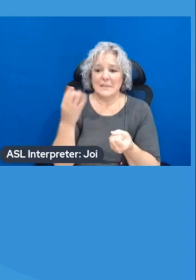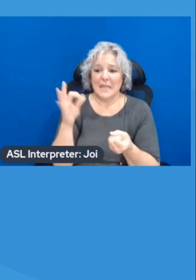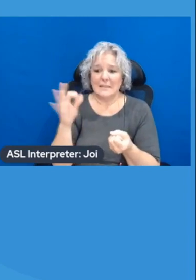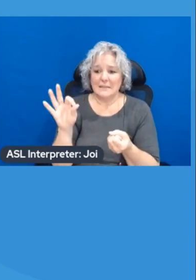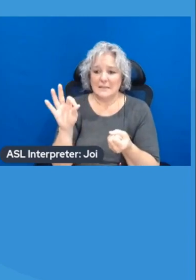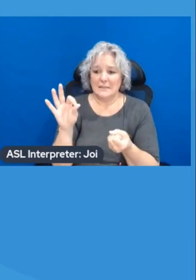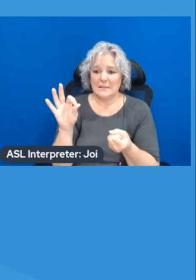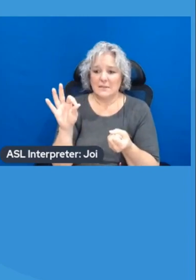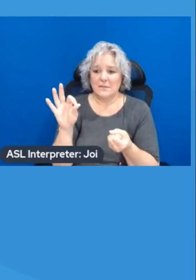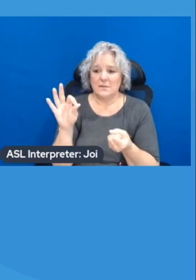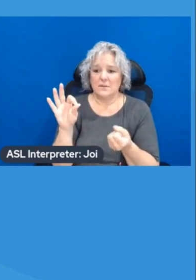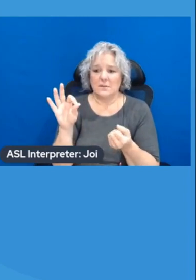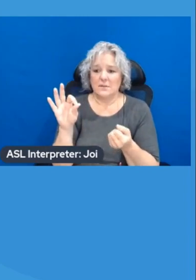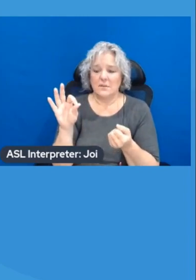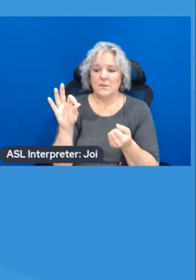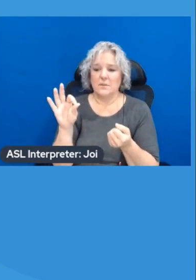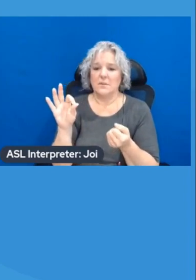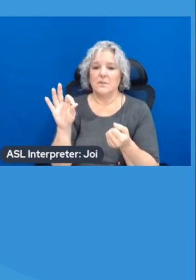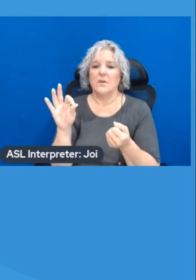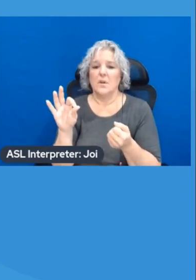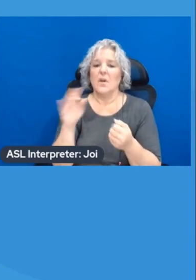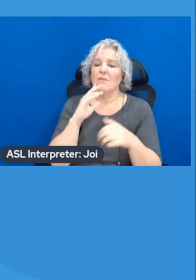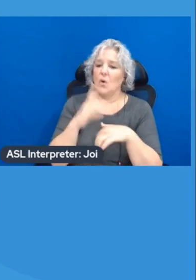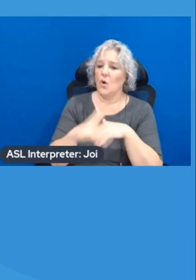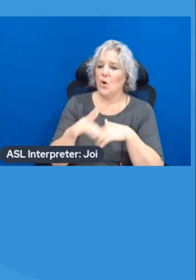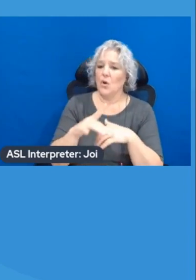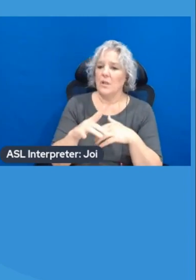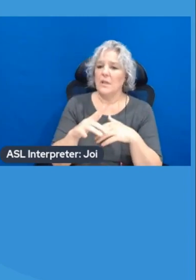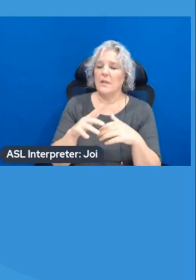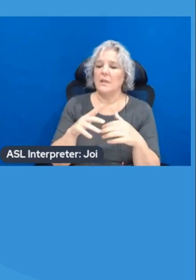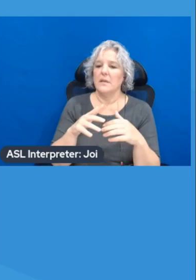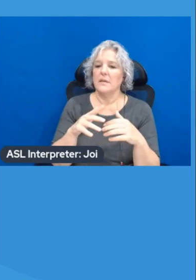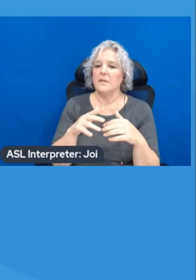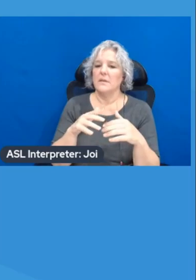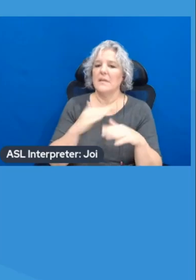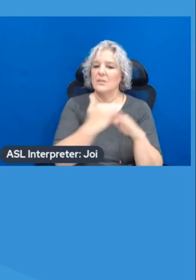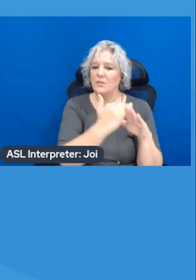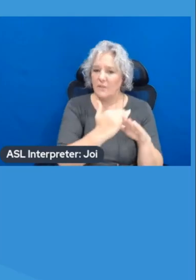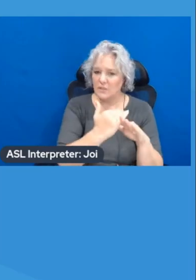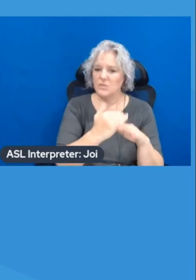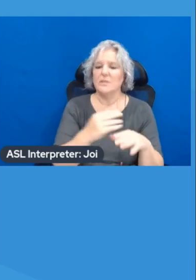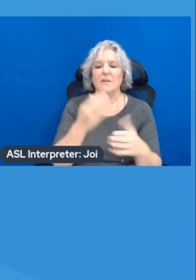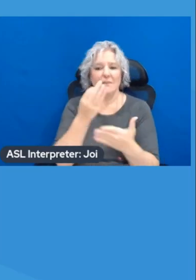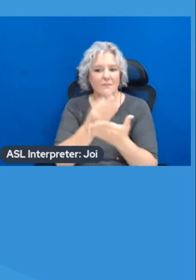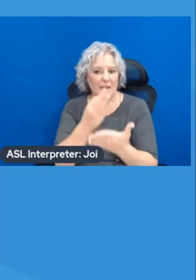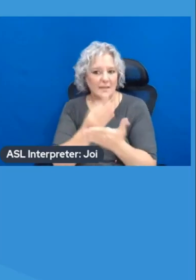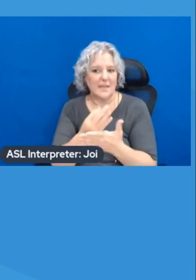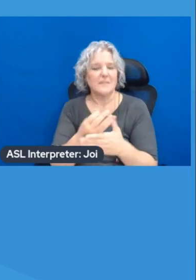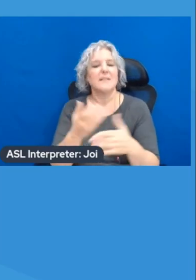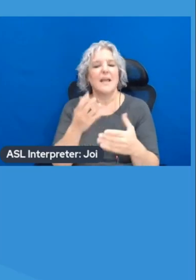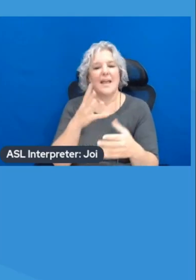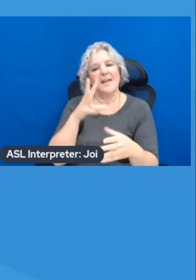supporting systems change in early intervention services, finance and early childhood inclusion.